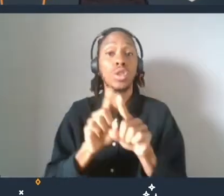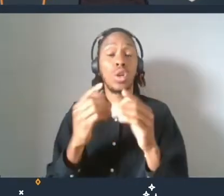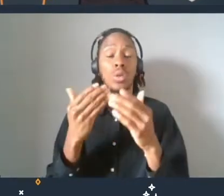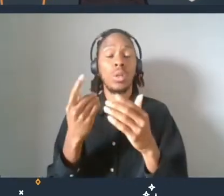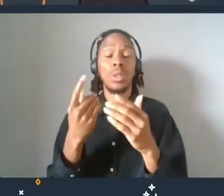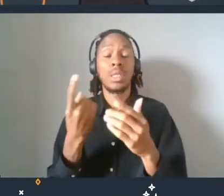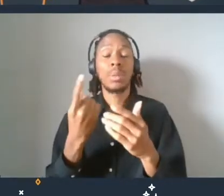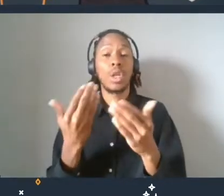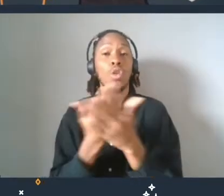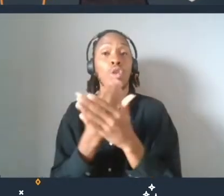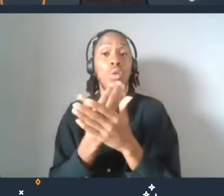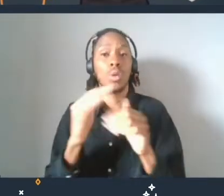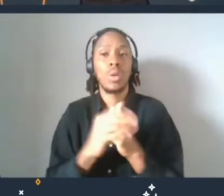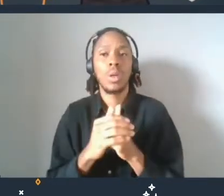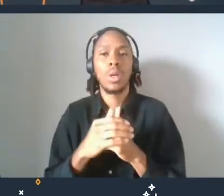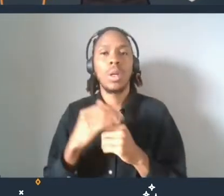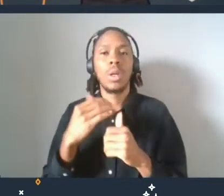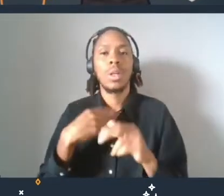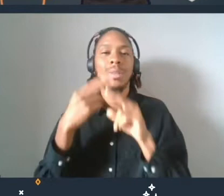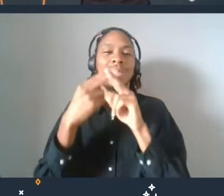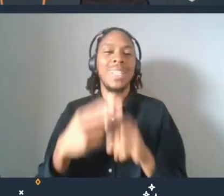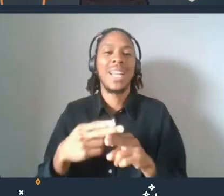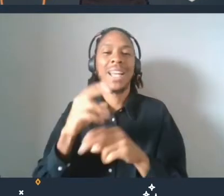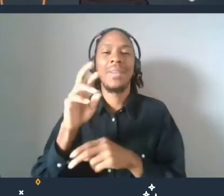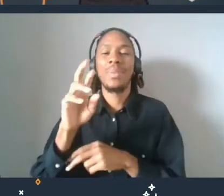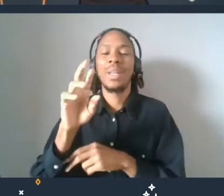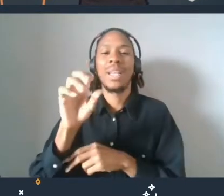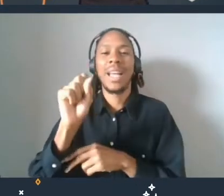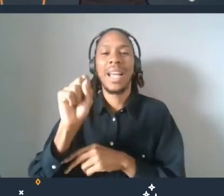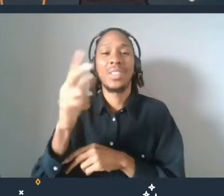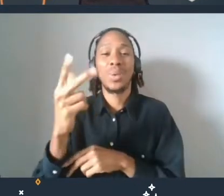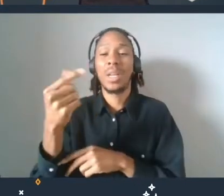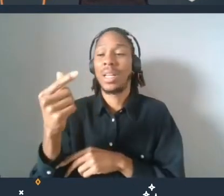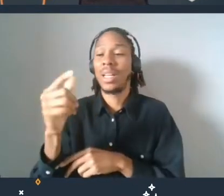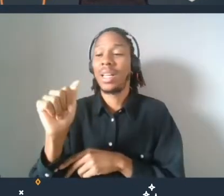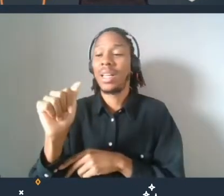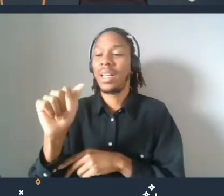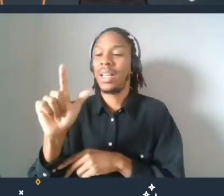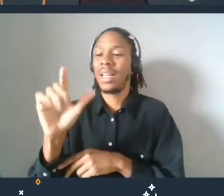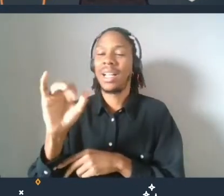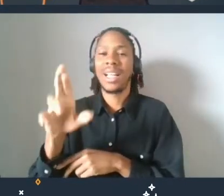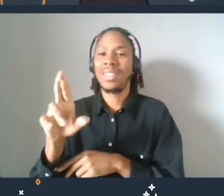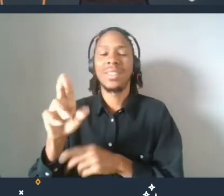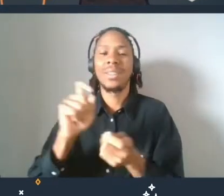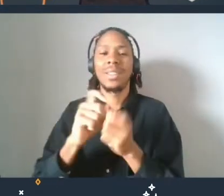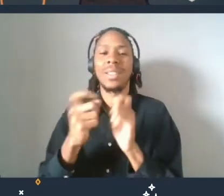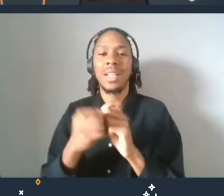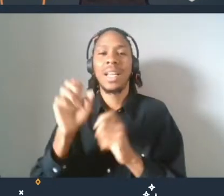we've actually renamed the S3 Glacier storage class to S3 Glacier Flexible Retrieval. We also introduced